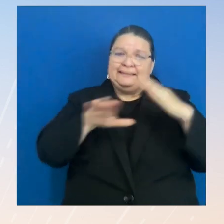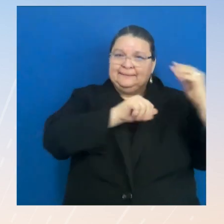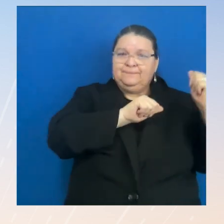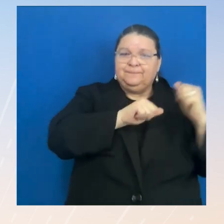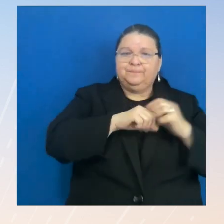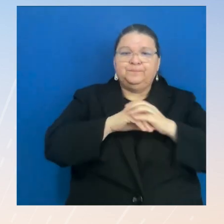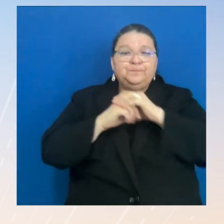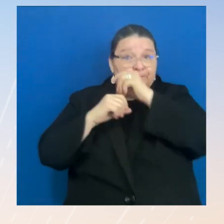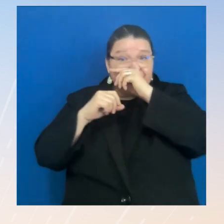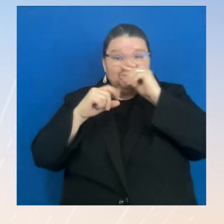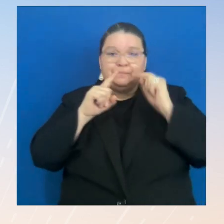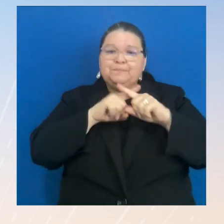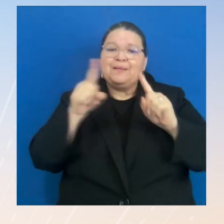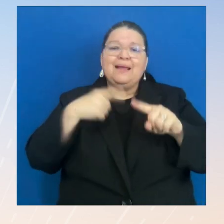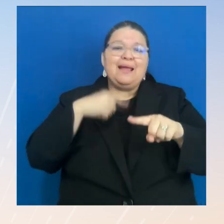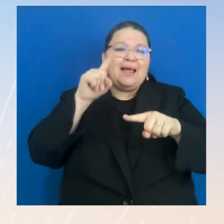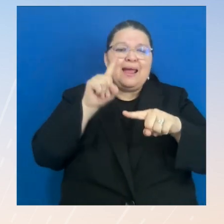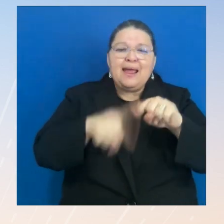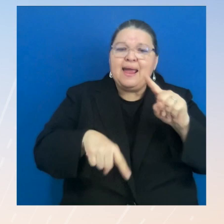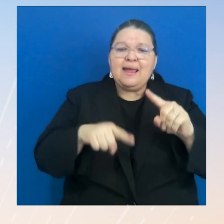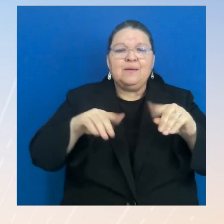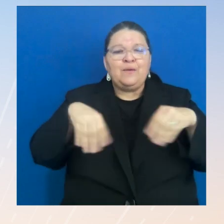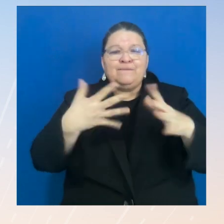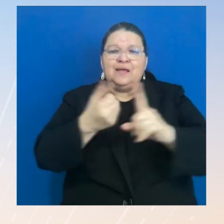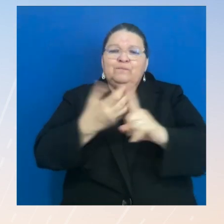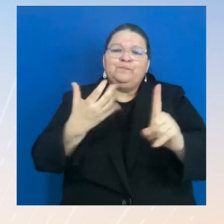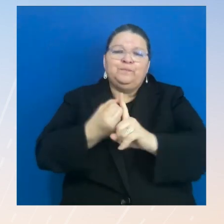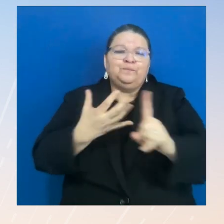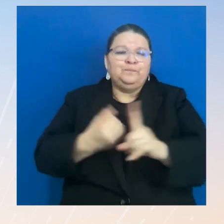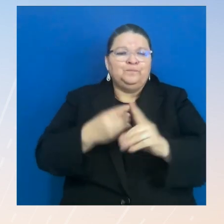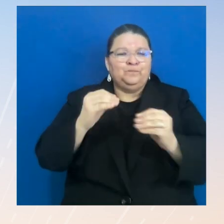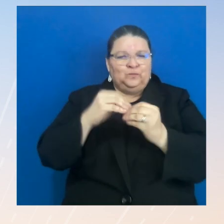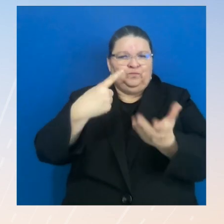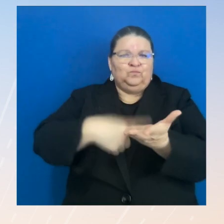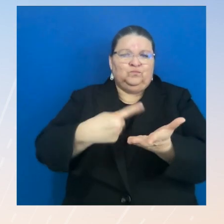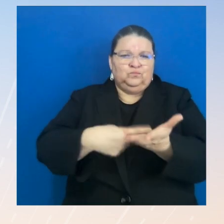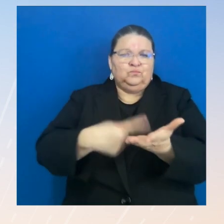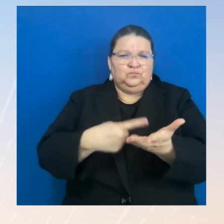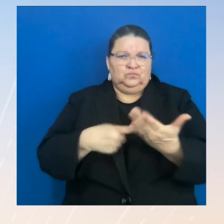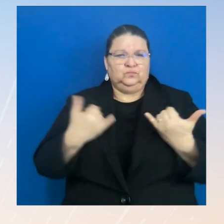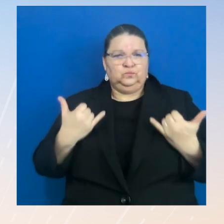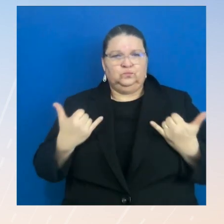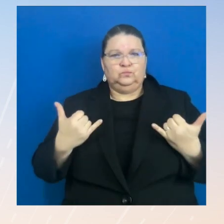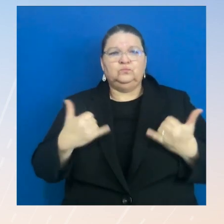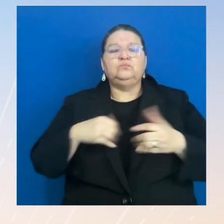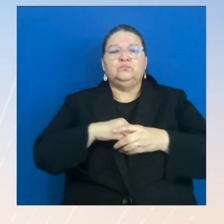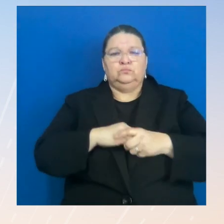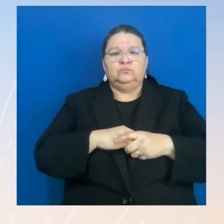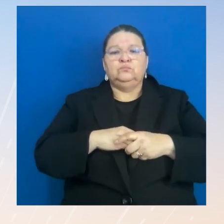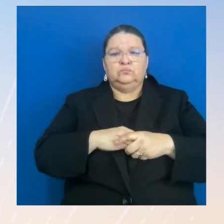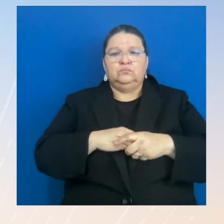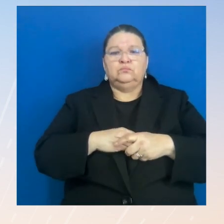but we are continuing to discuss what options there are. The Press: But there are conversations about helping Ukrainians come to America as well? Ms. Psaki: We're discussing --